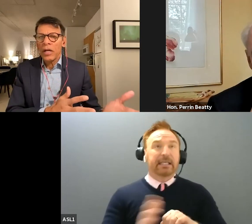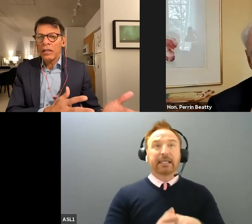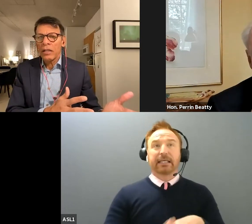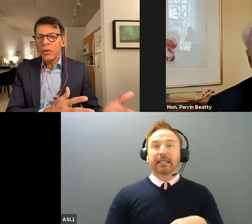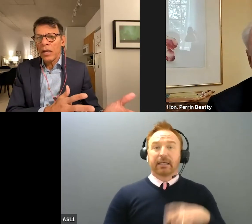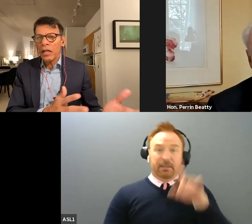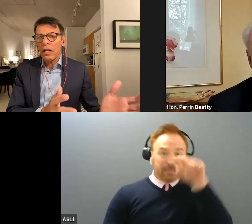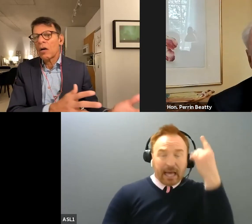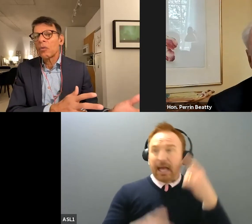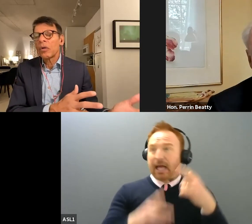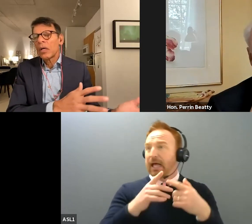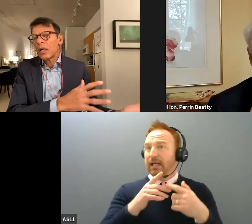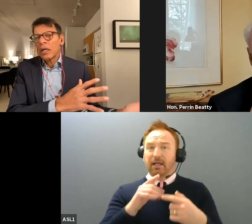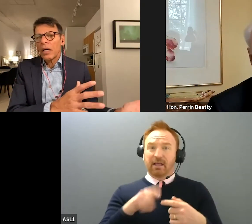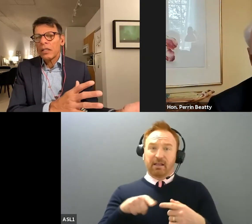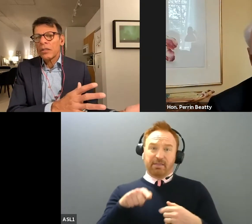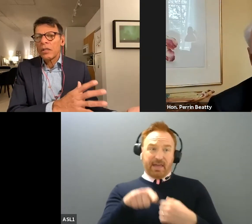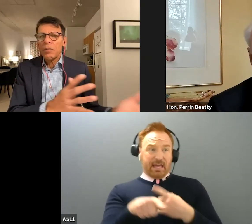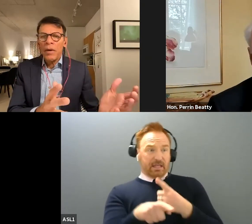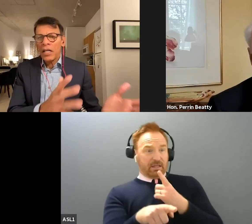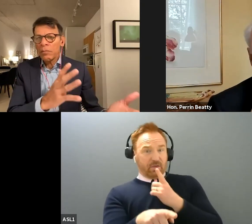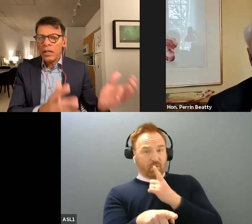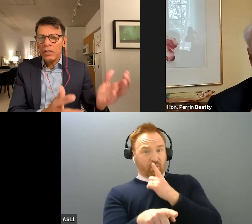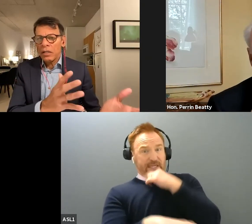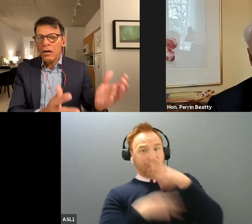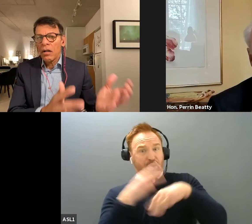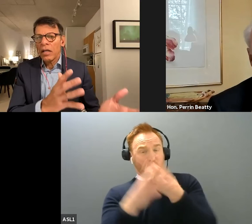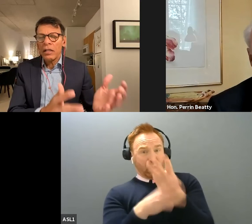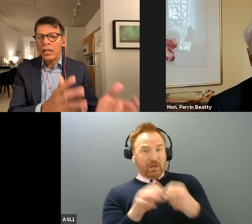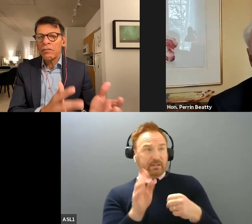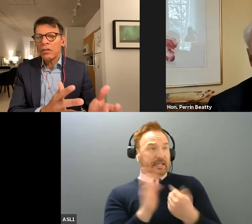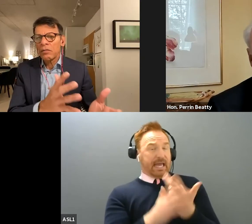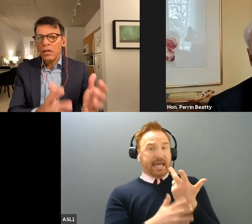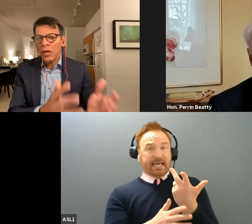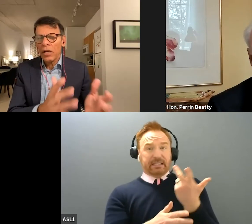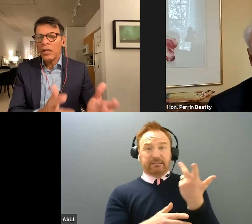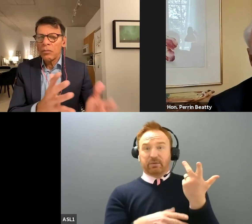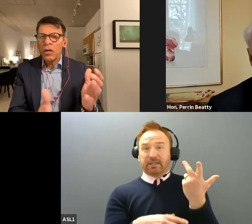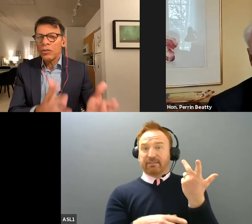reality. We cannot allow this to simply pass by as a calling and a need for recognition, but also